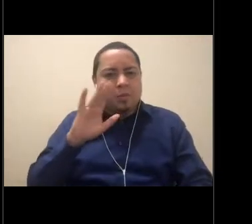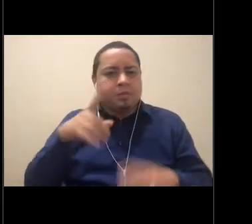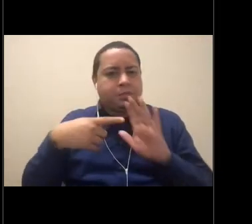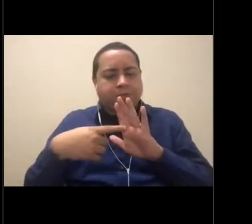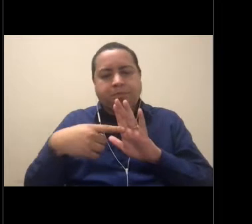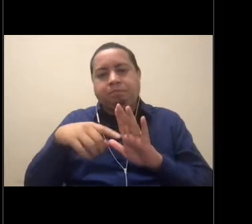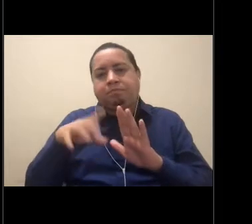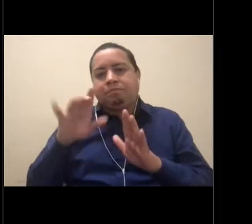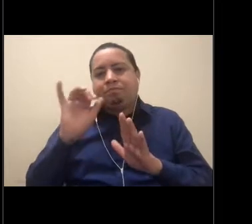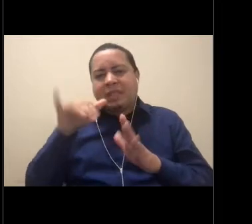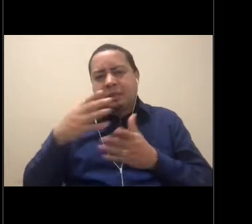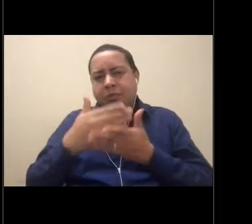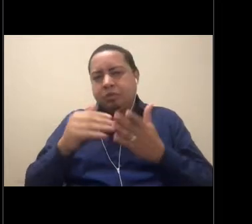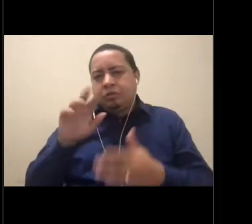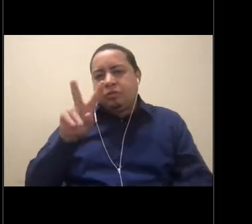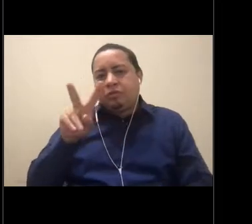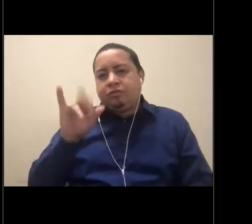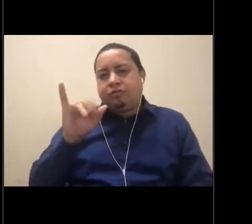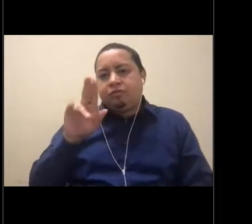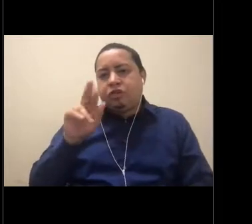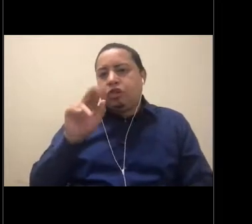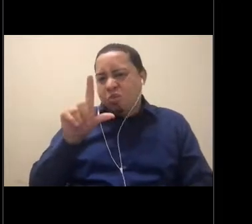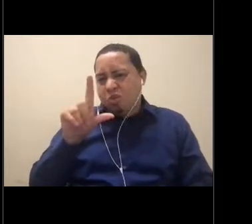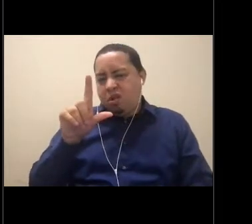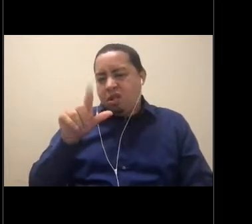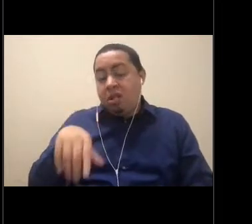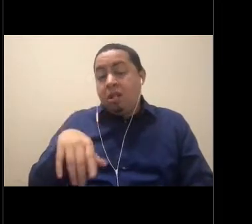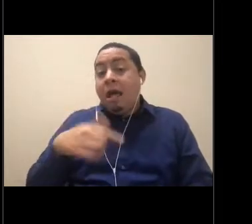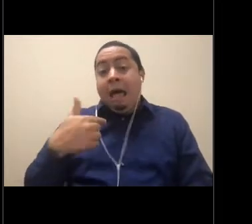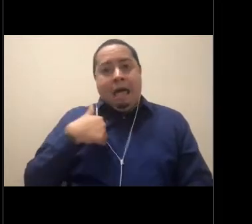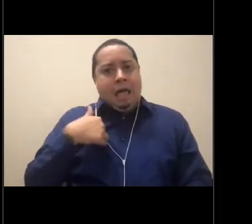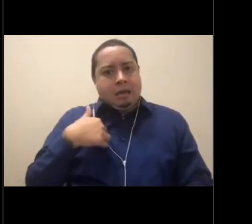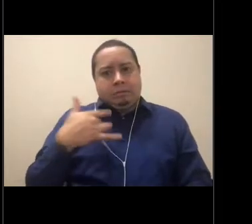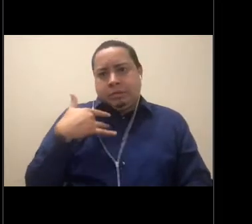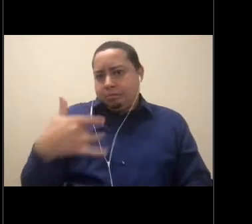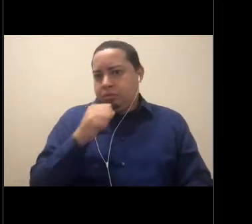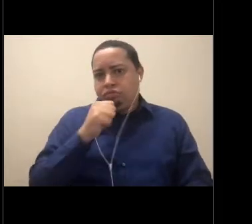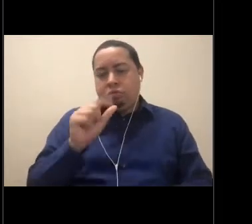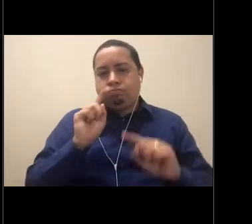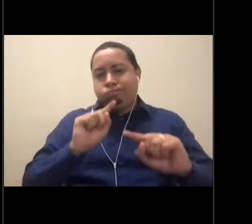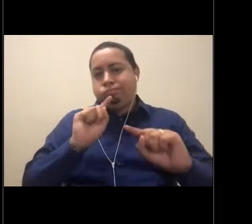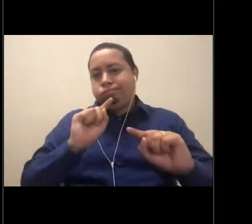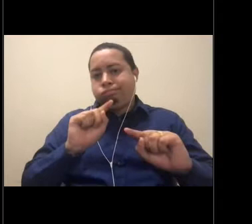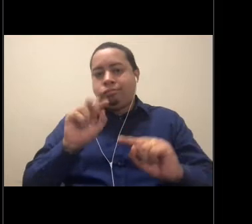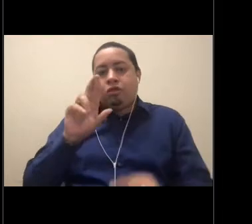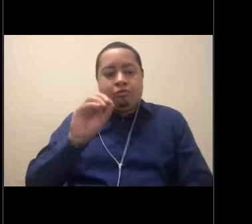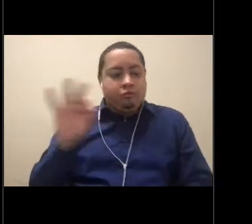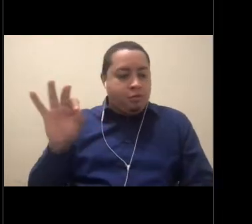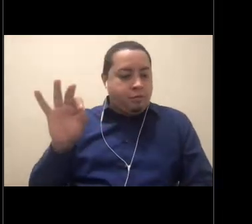is I rarely get to go up to the roof. So you'll get to a good chance of seeing the roof and what's up there.